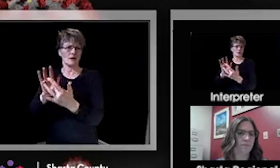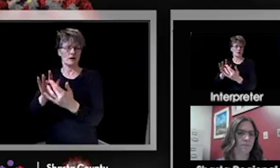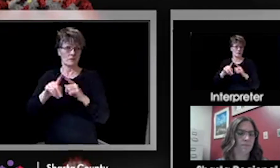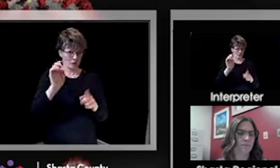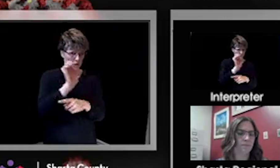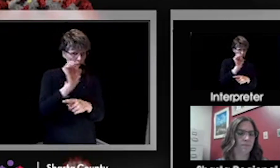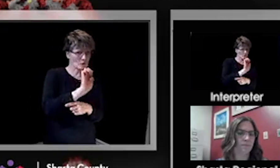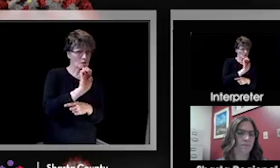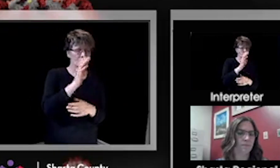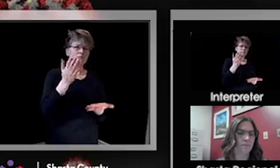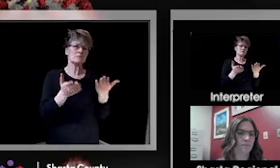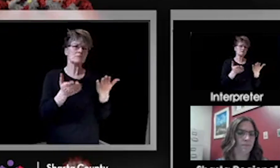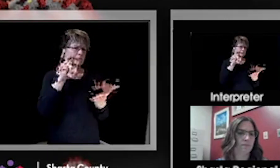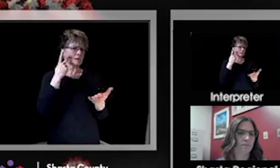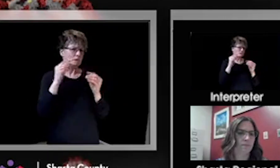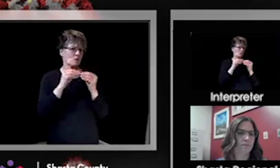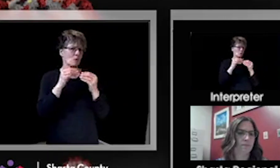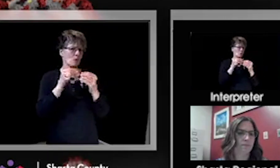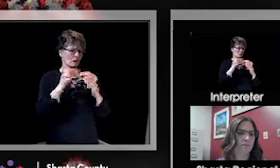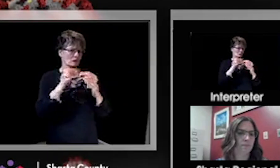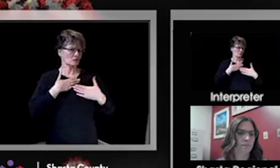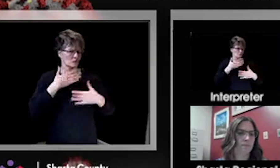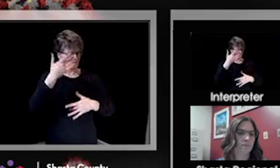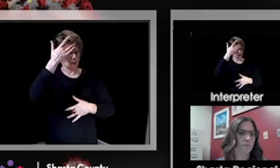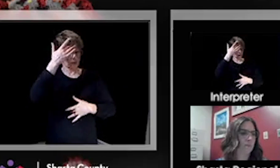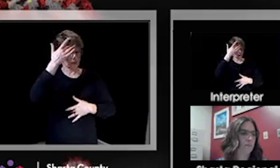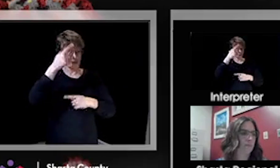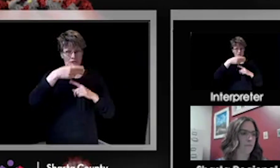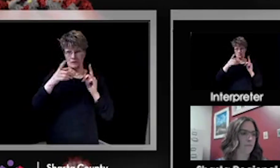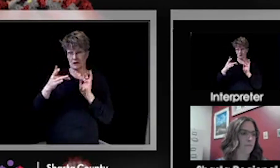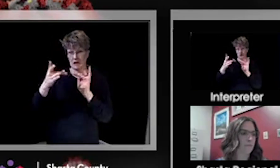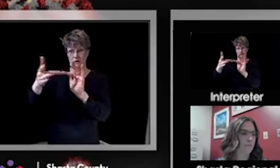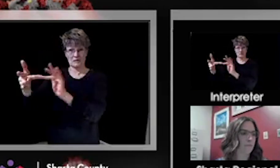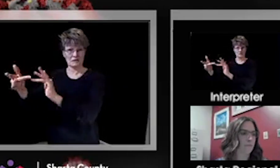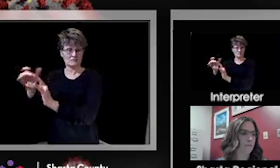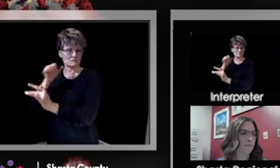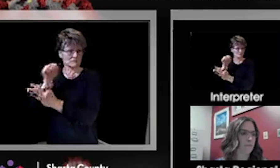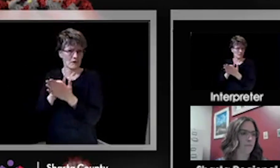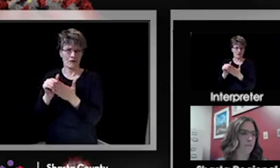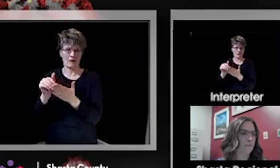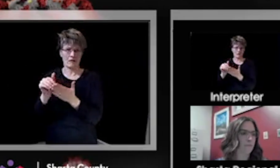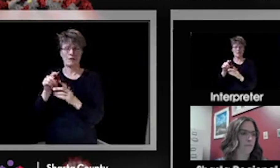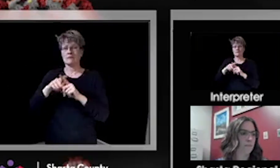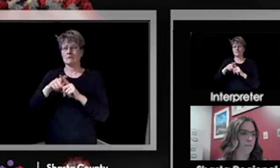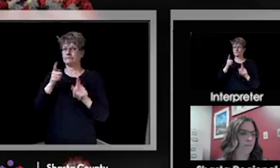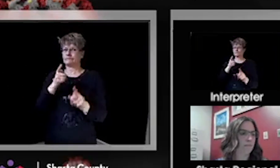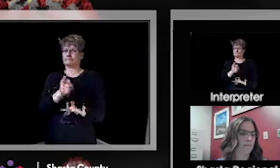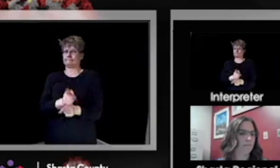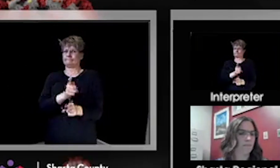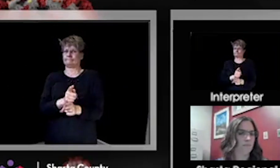a good amount. That’s part of it too. But, you are right, there is that 14-day window